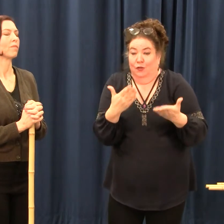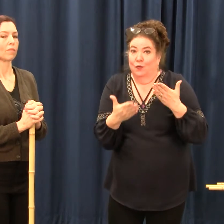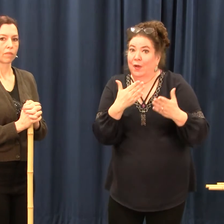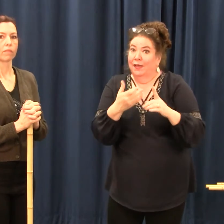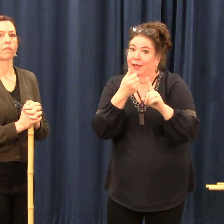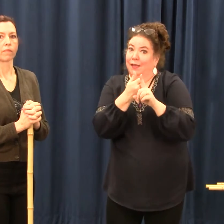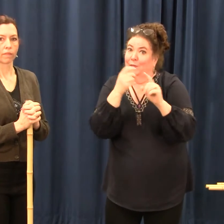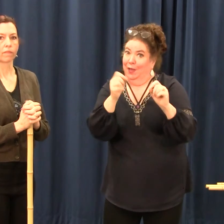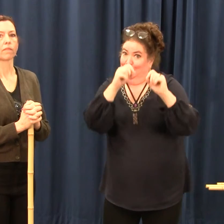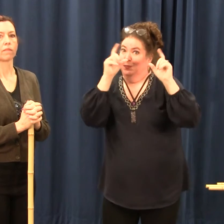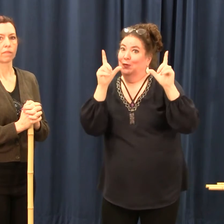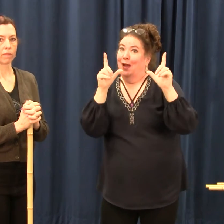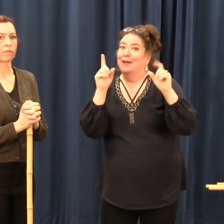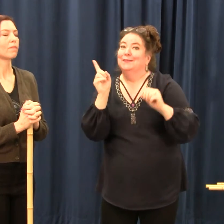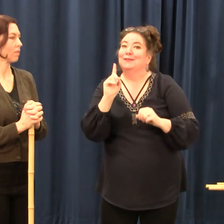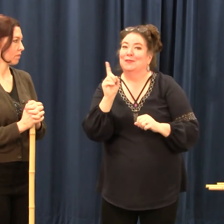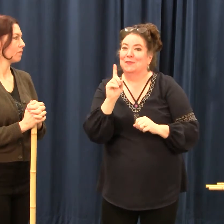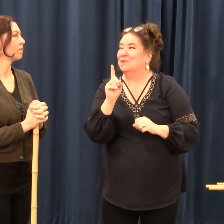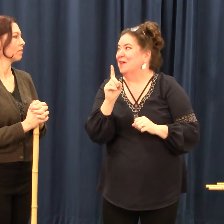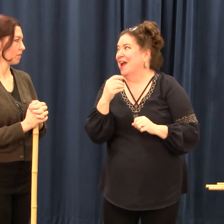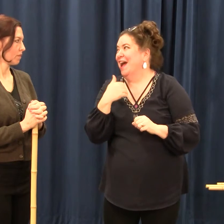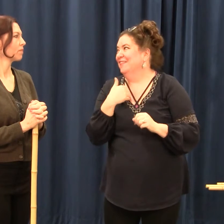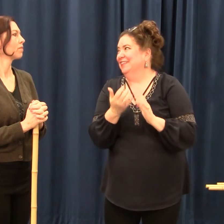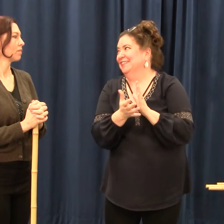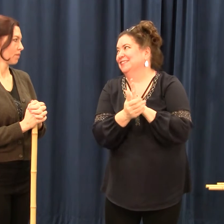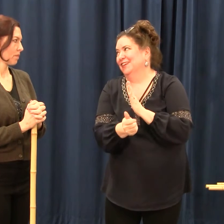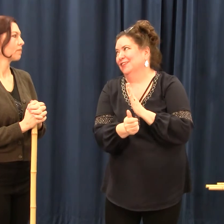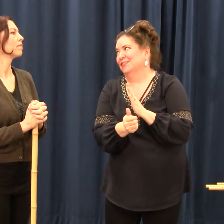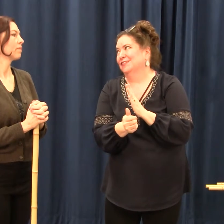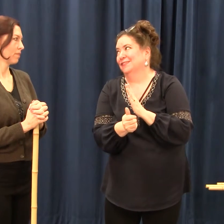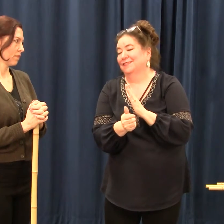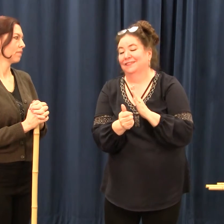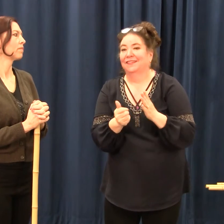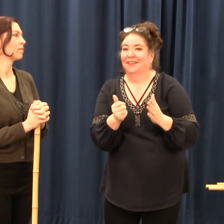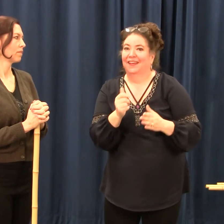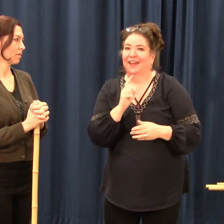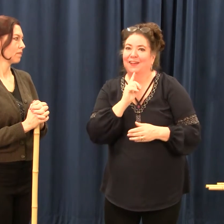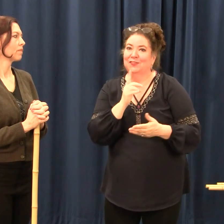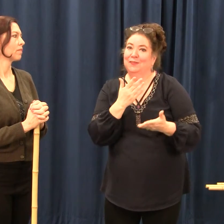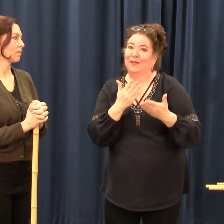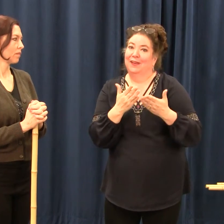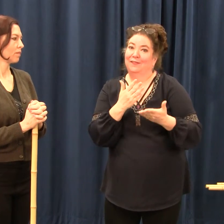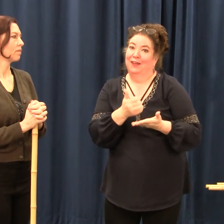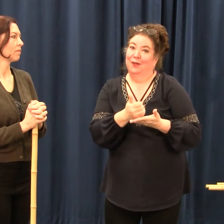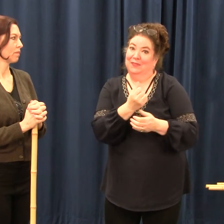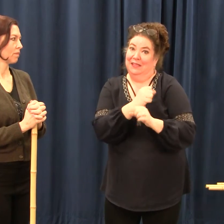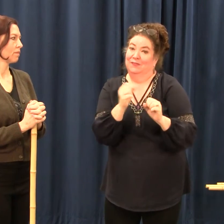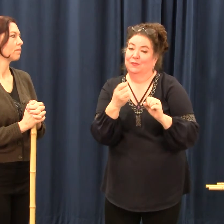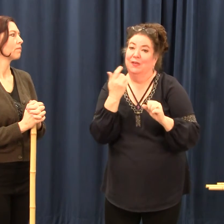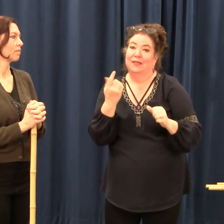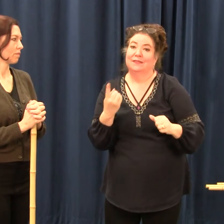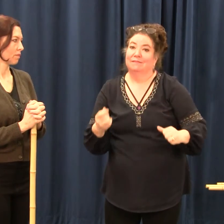You might get hit by a surprise where having these skills actually might even help save somebody's